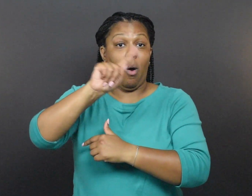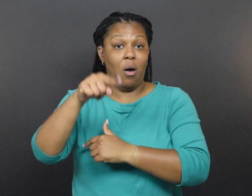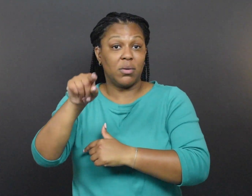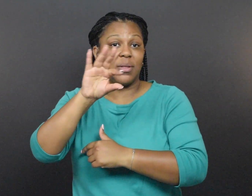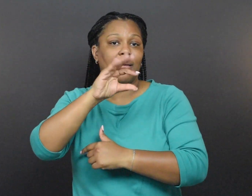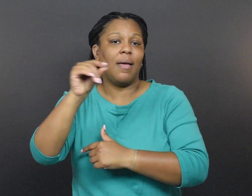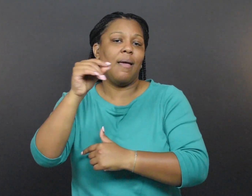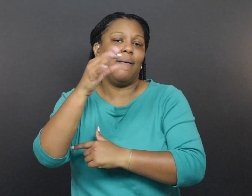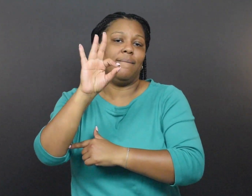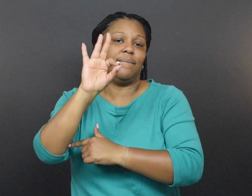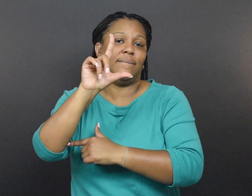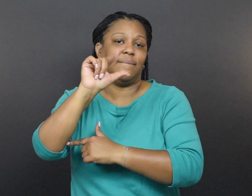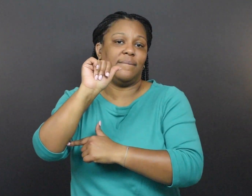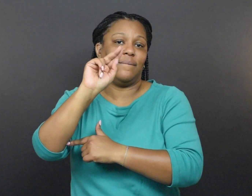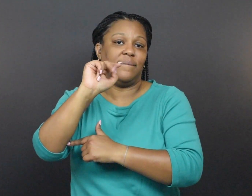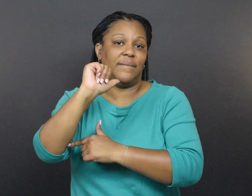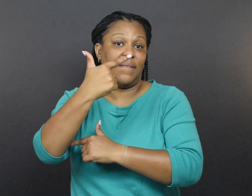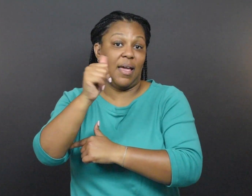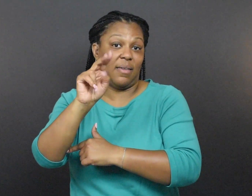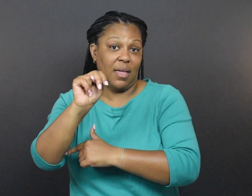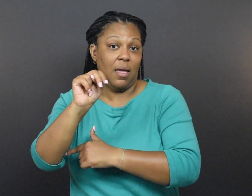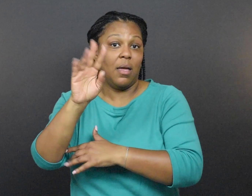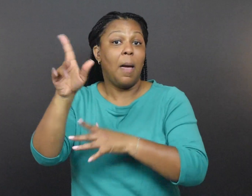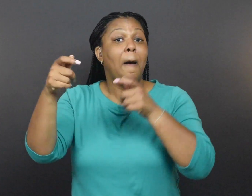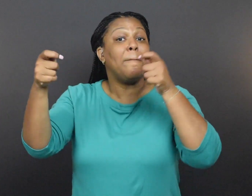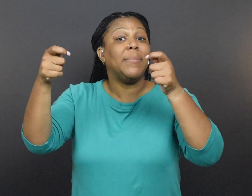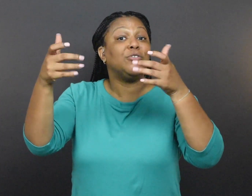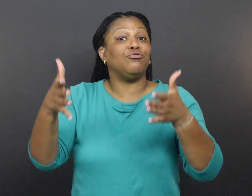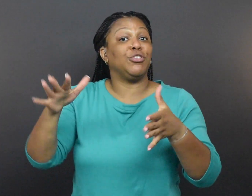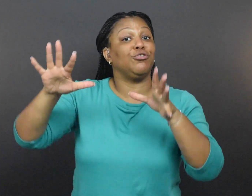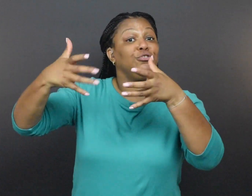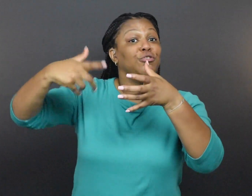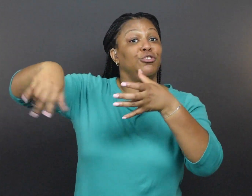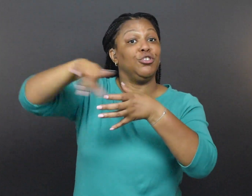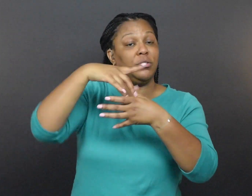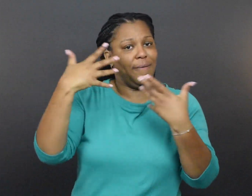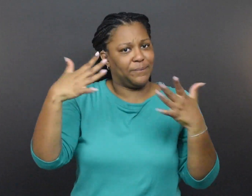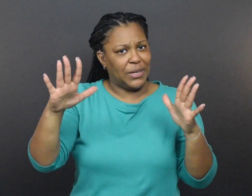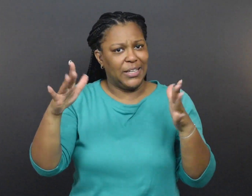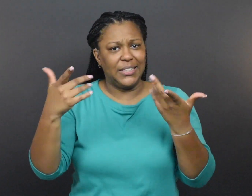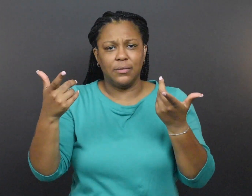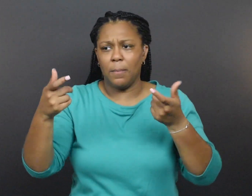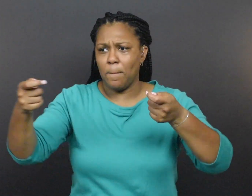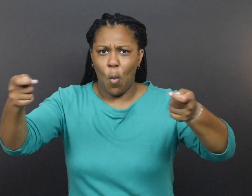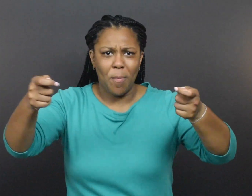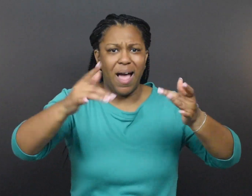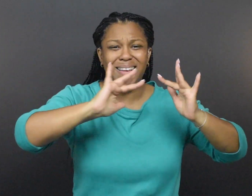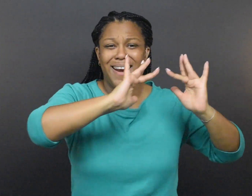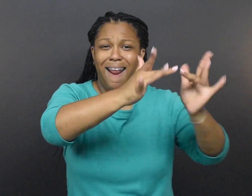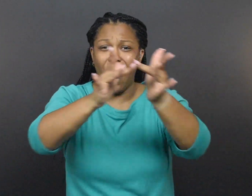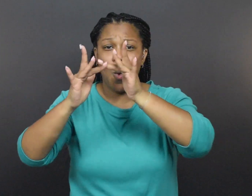The Walz-Flanagan Administration has mobilized a network of providers to offer the vaccine to